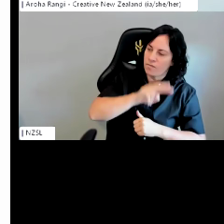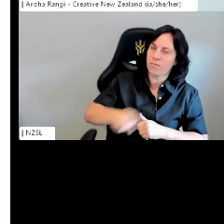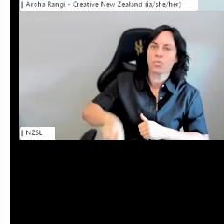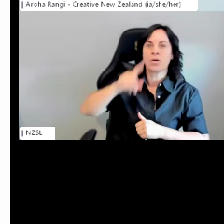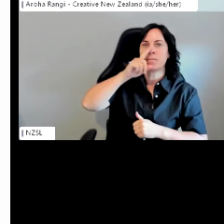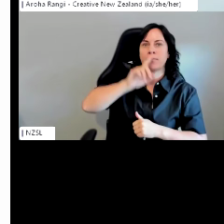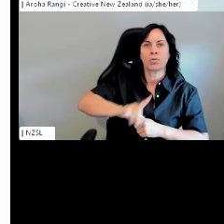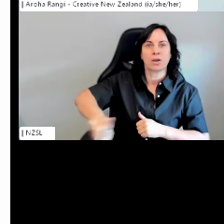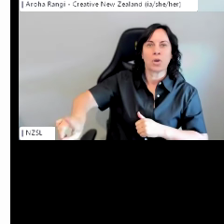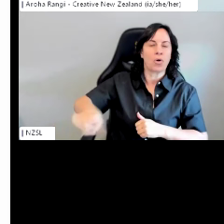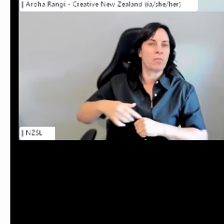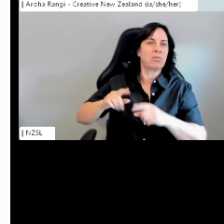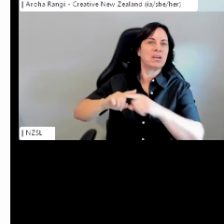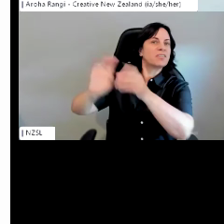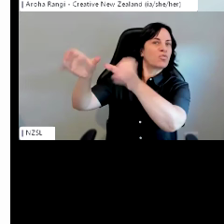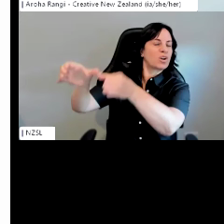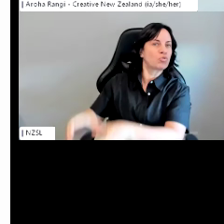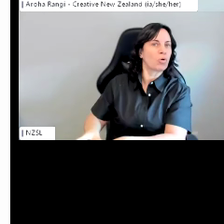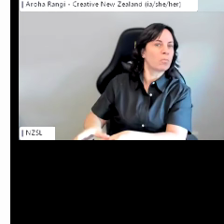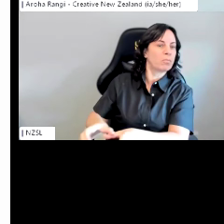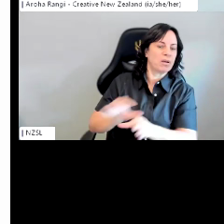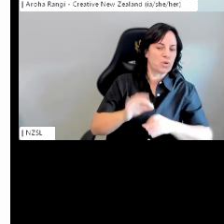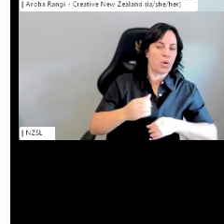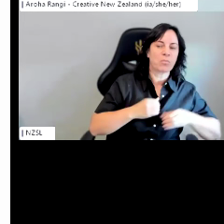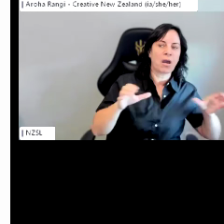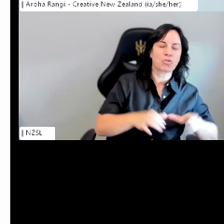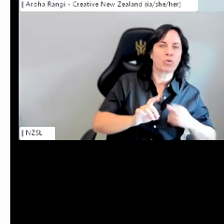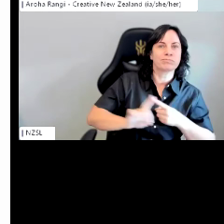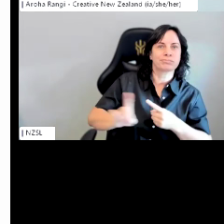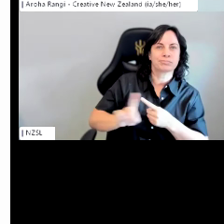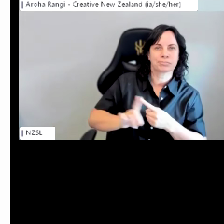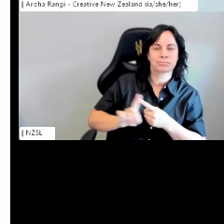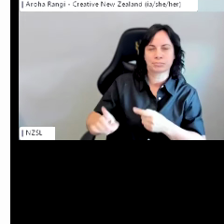interesting. I I shall tell you one more thing by the way is that we're finding generally speaking